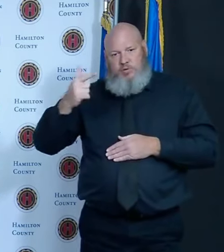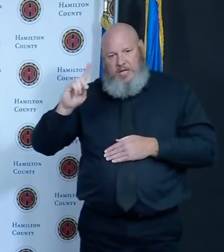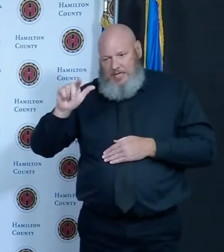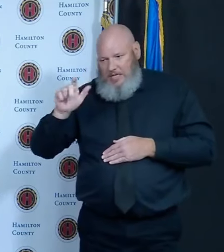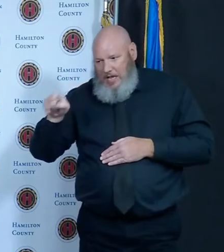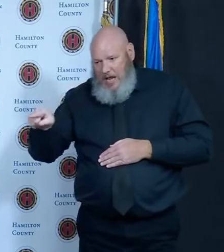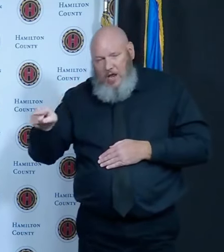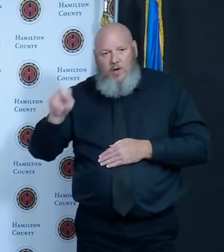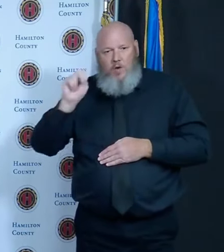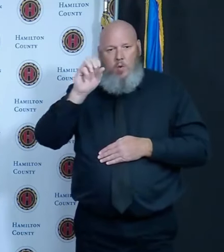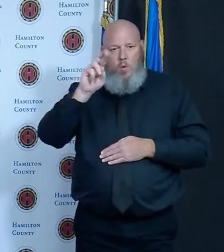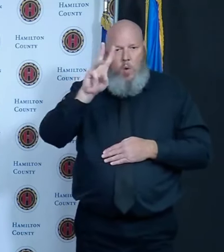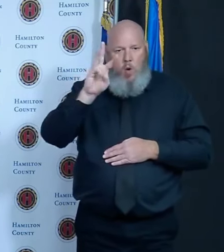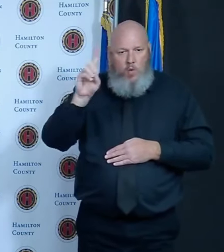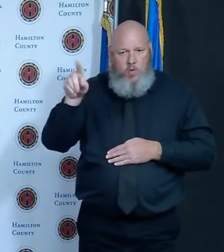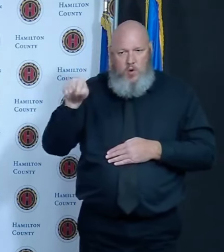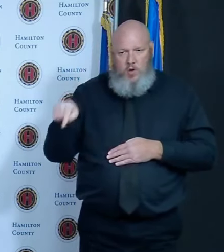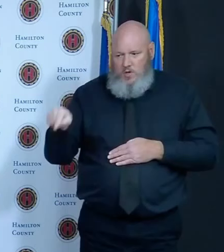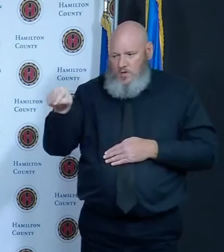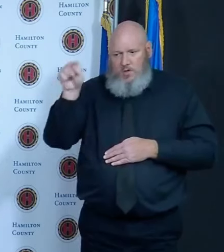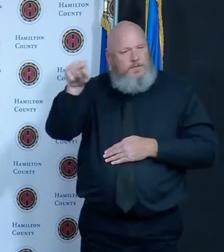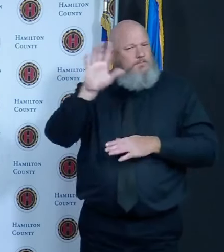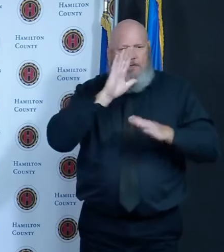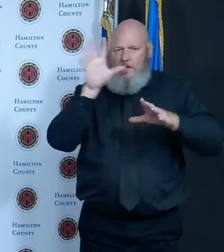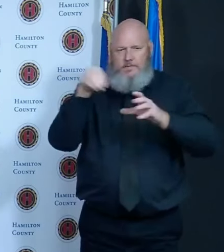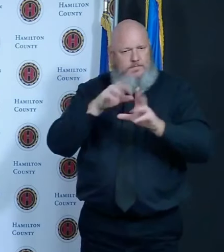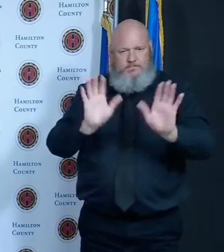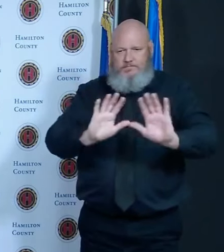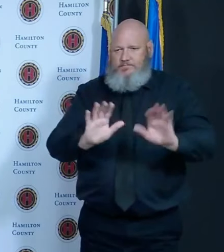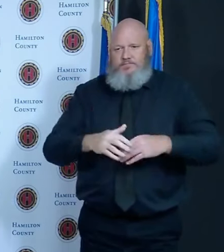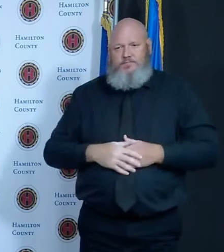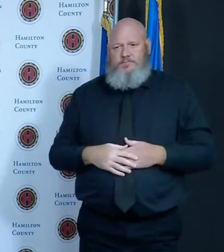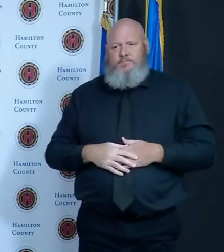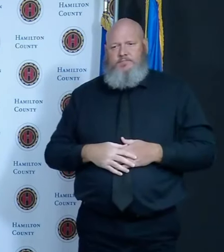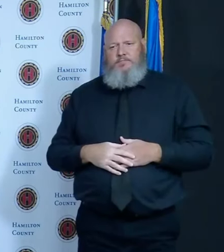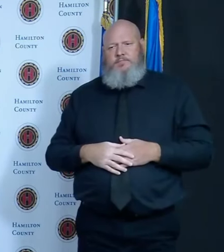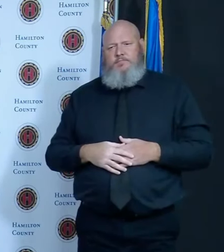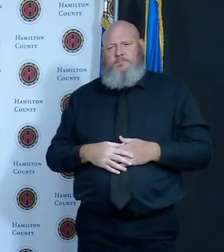Saturday we only had 574 cases and I say that because in five days there's only